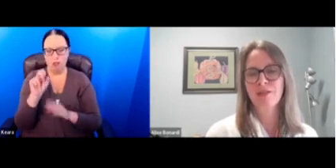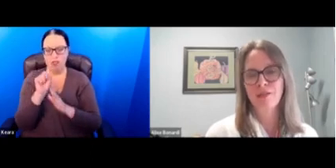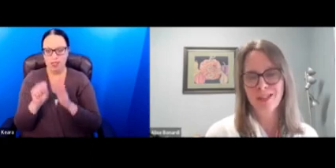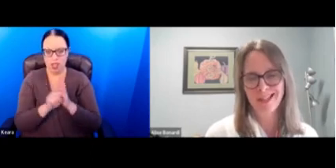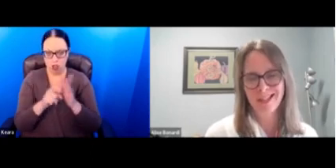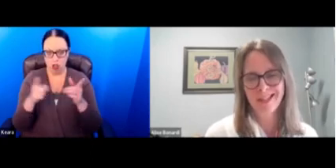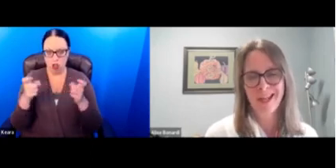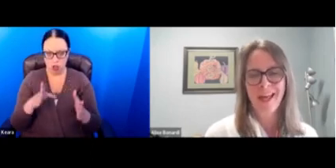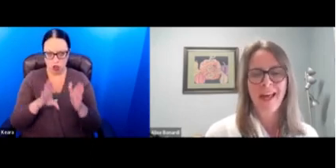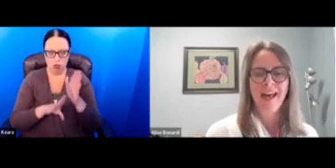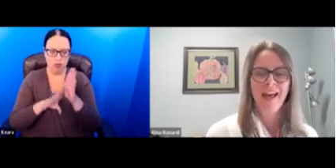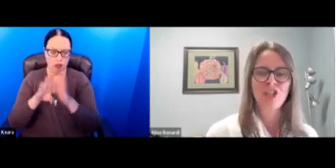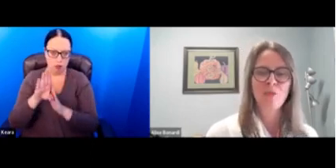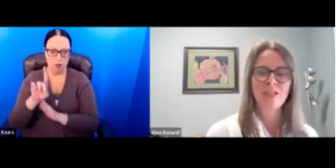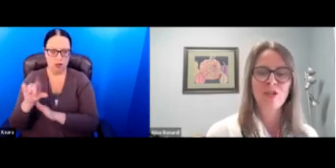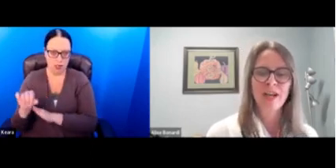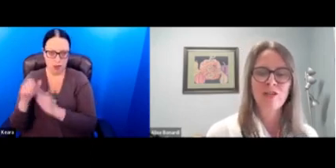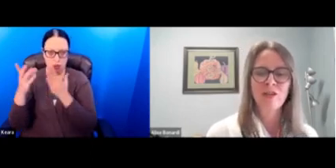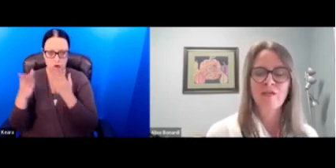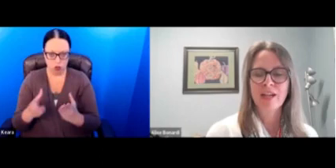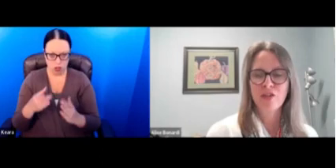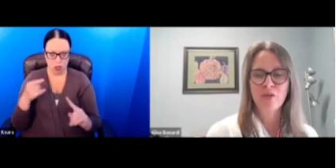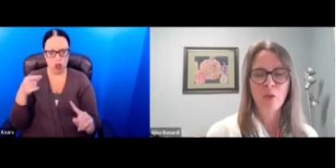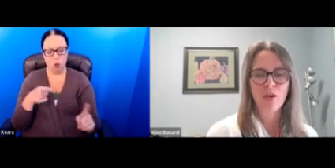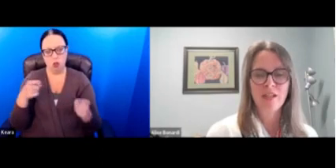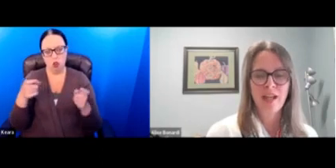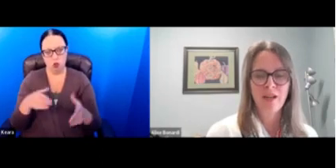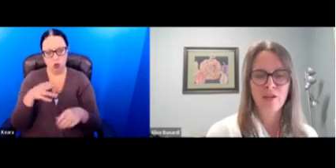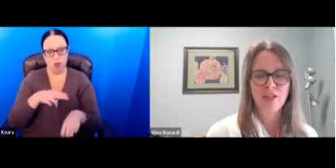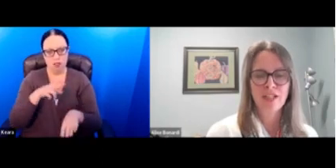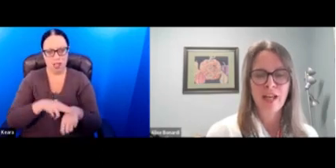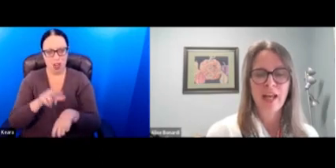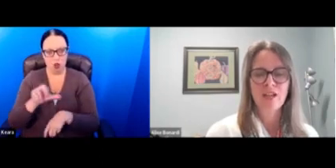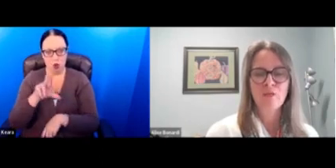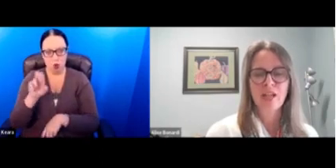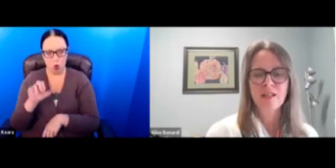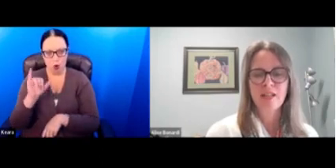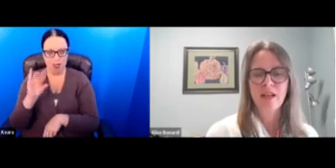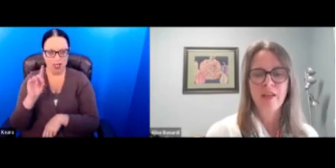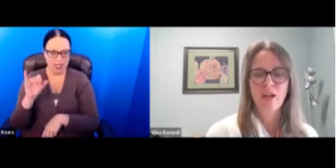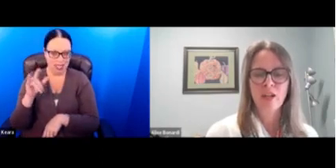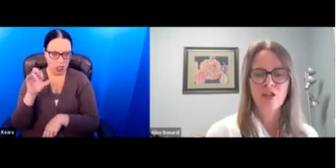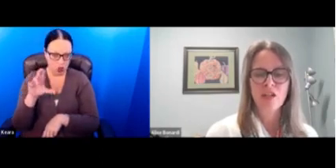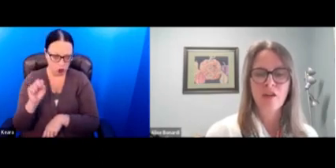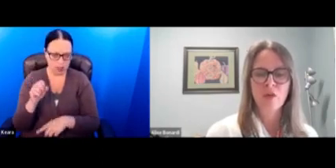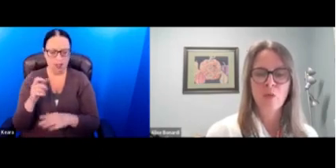Services, she was the Director of National Core Indicators and directed the evaluation of the